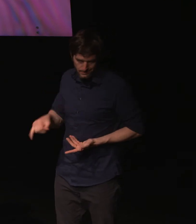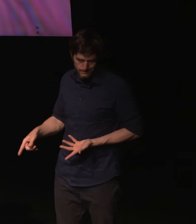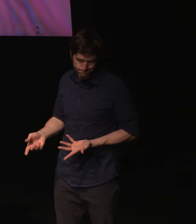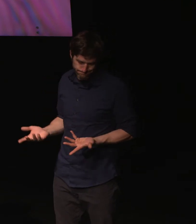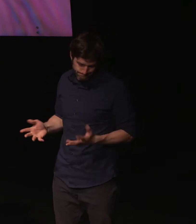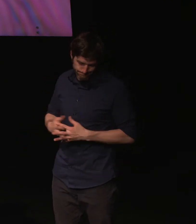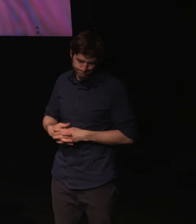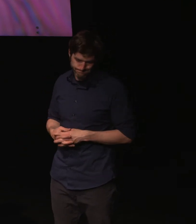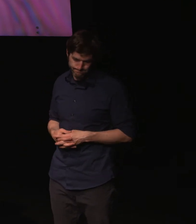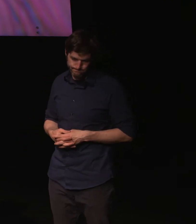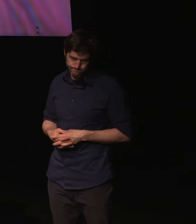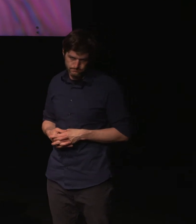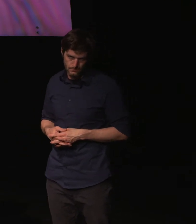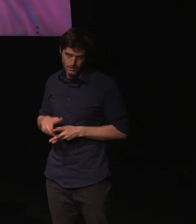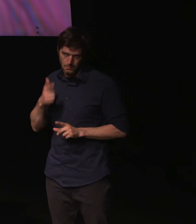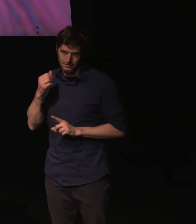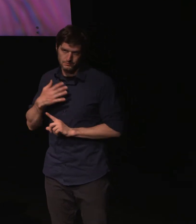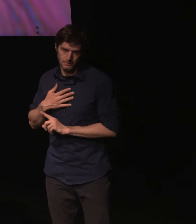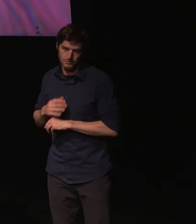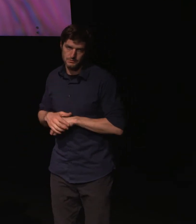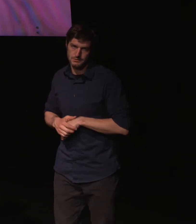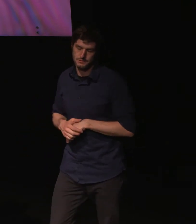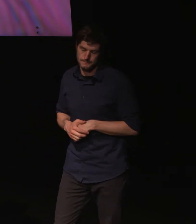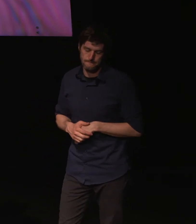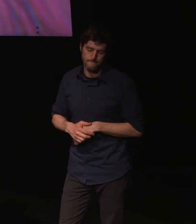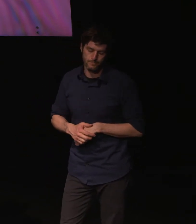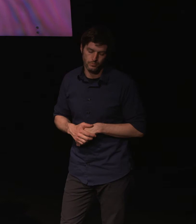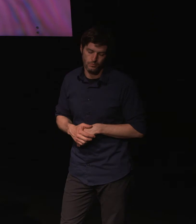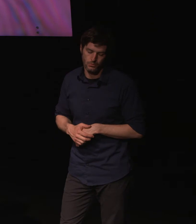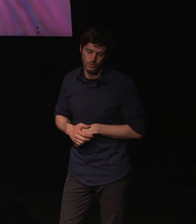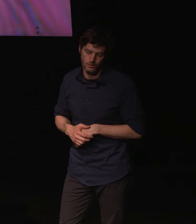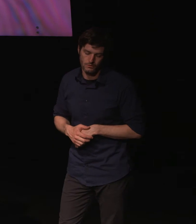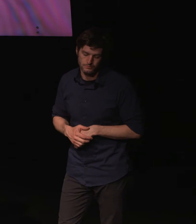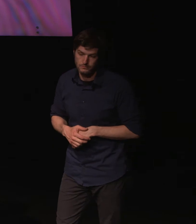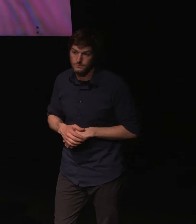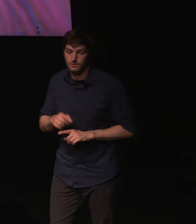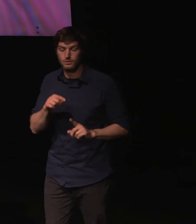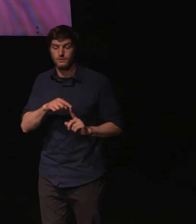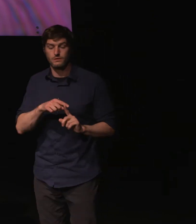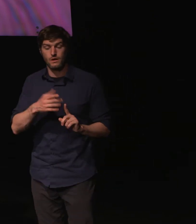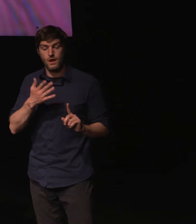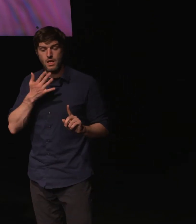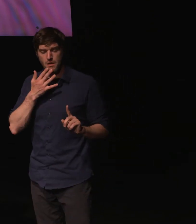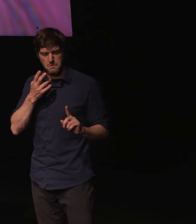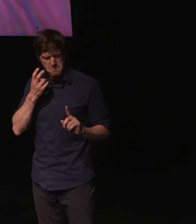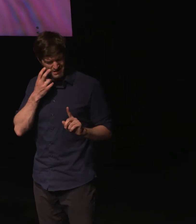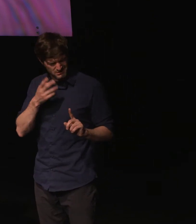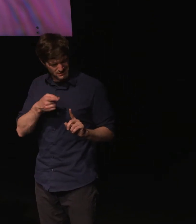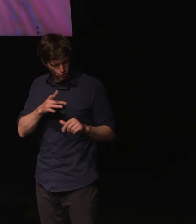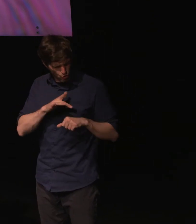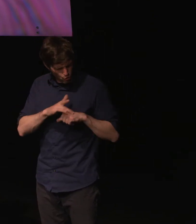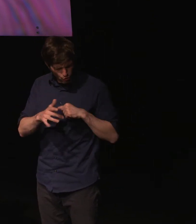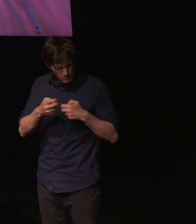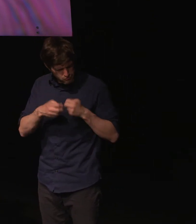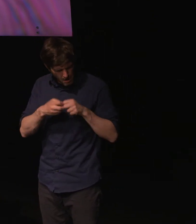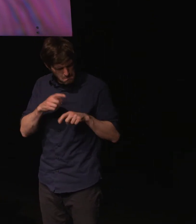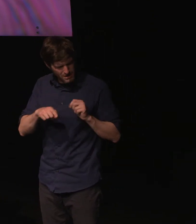I know that there were some issues with that early on, but that was something they were able to fix. That was something that they were able to make better for people.